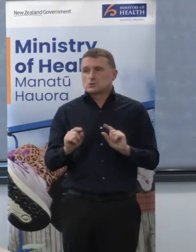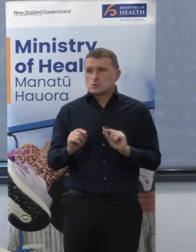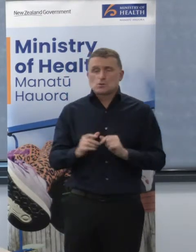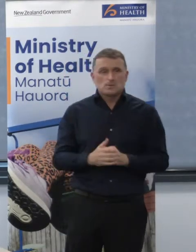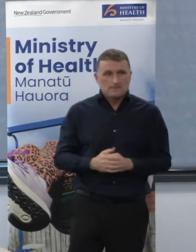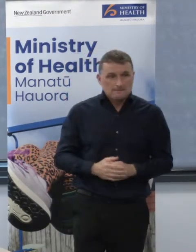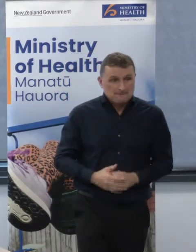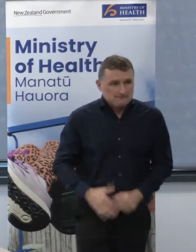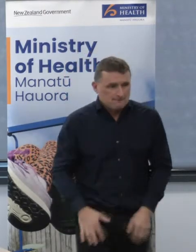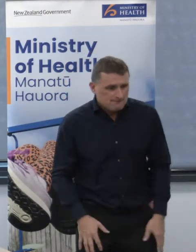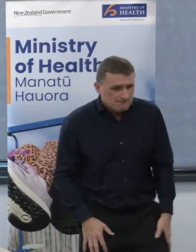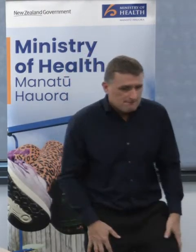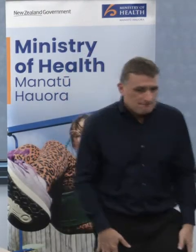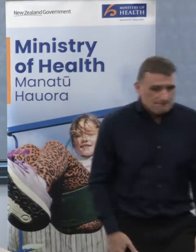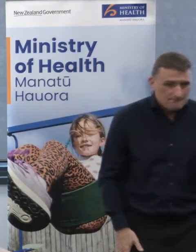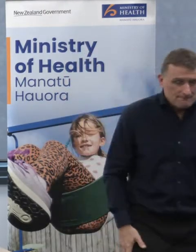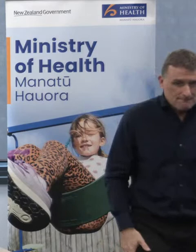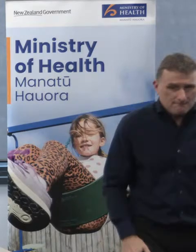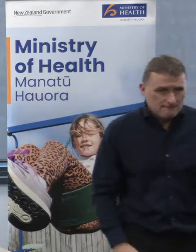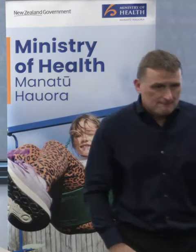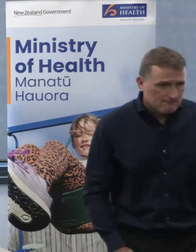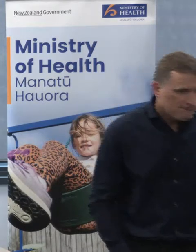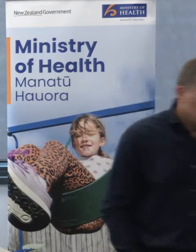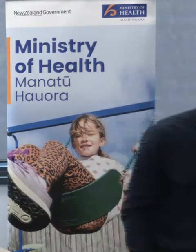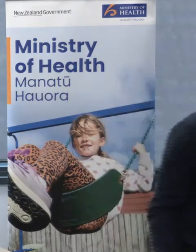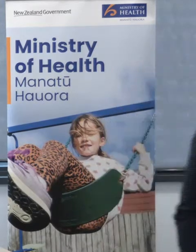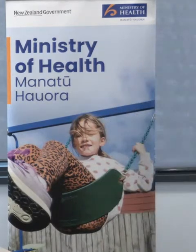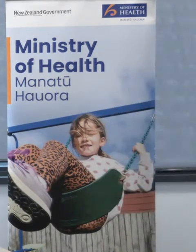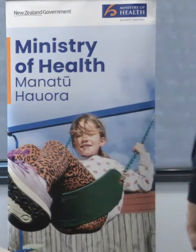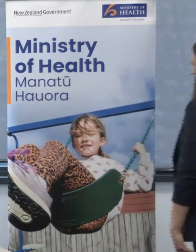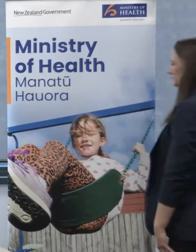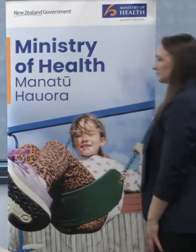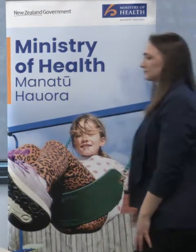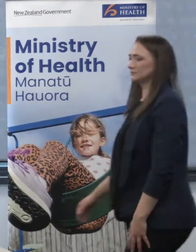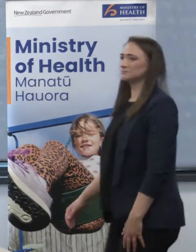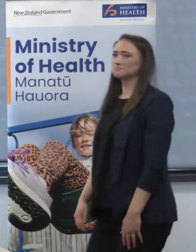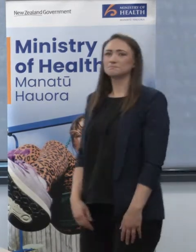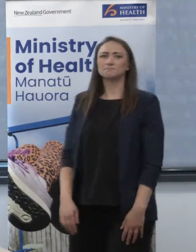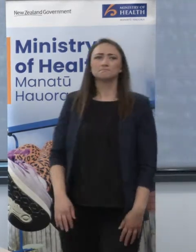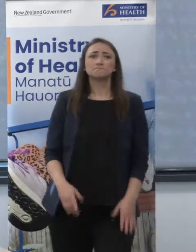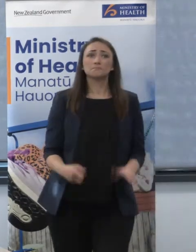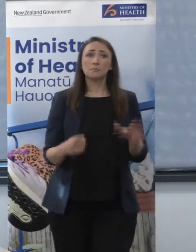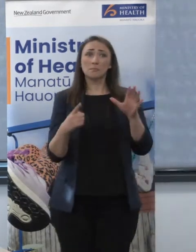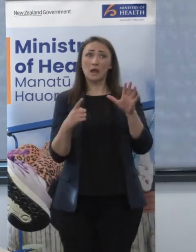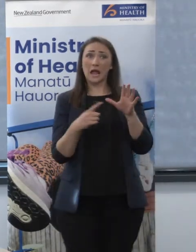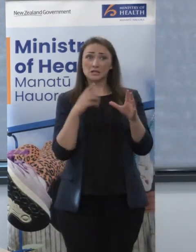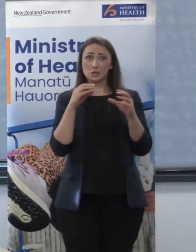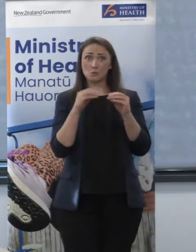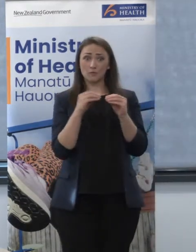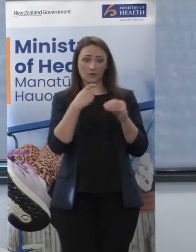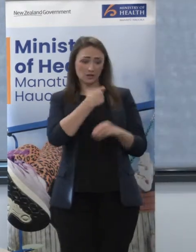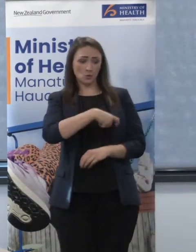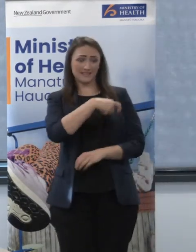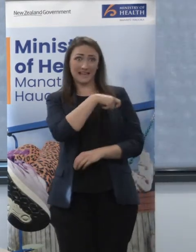check and get back to you. on Doctor Bloomfield testing positive?